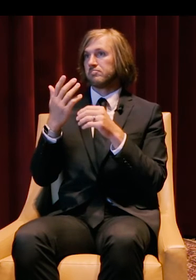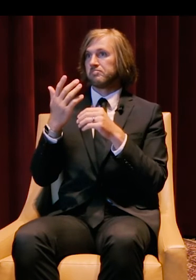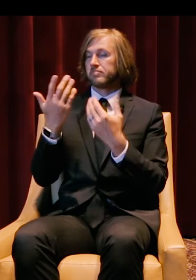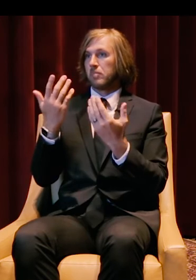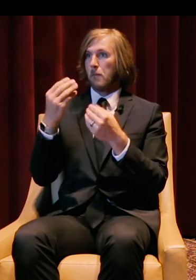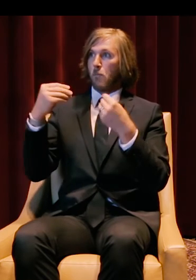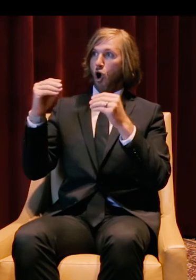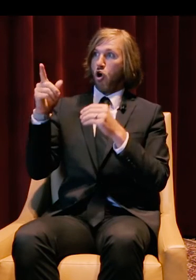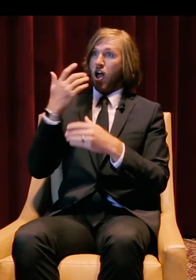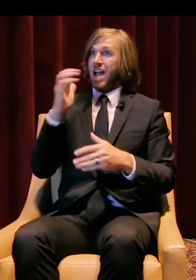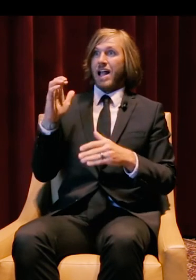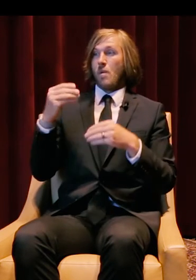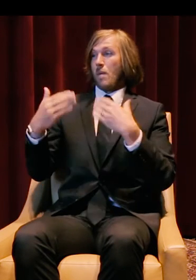market that's red hot, but,